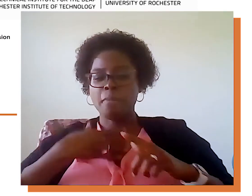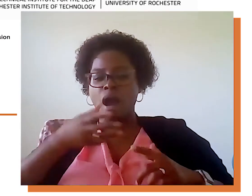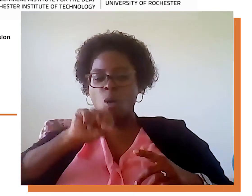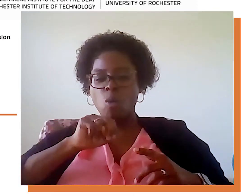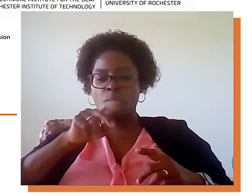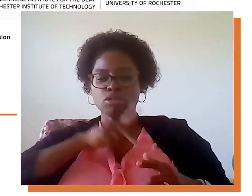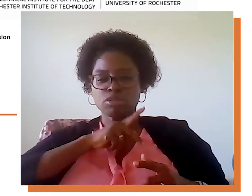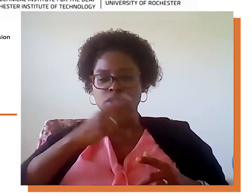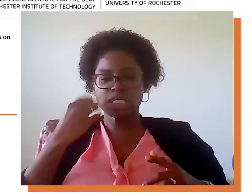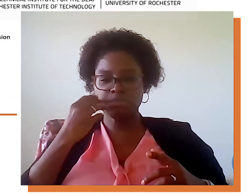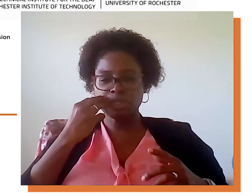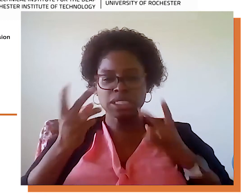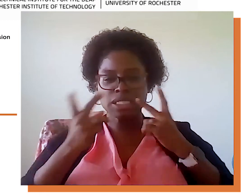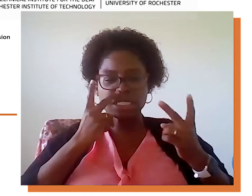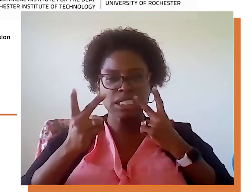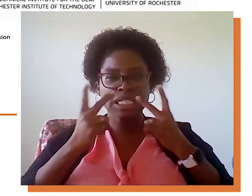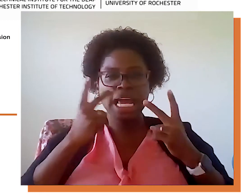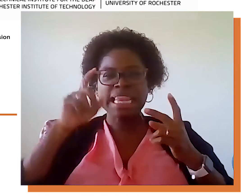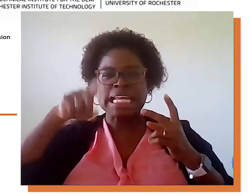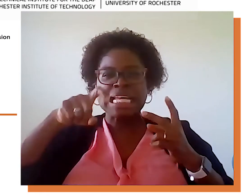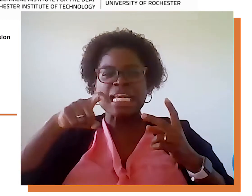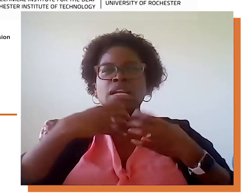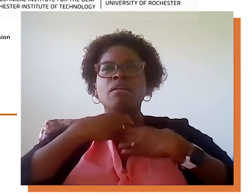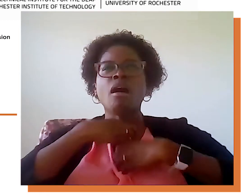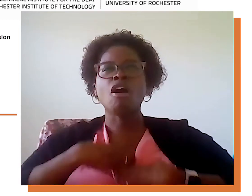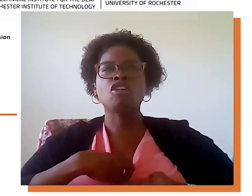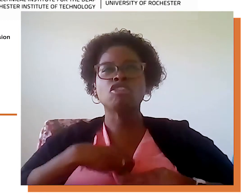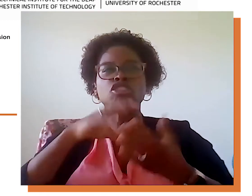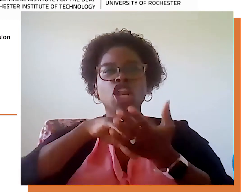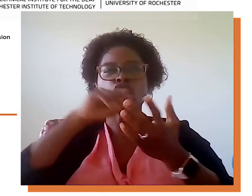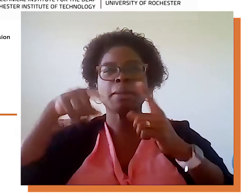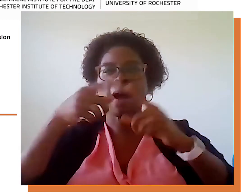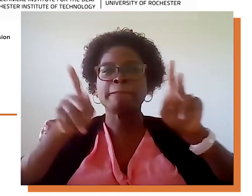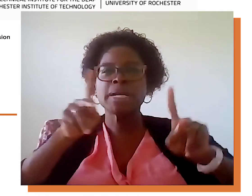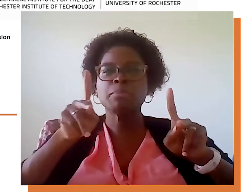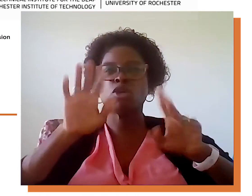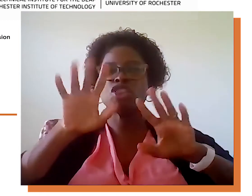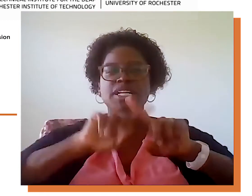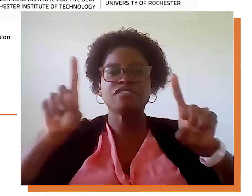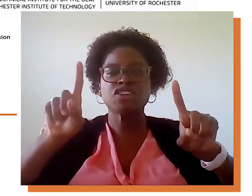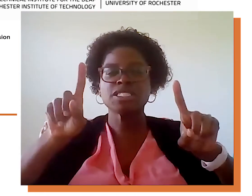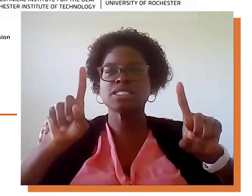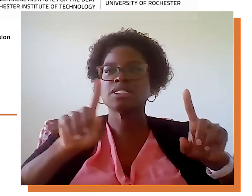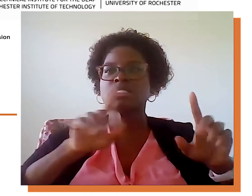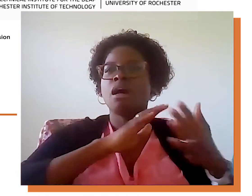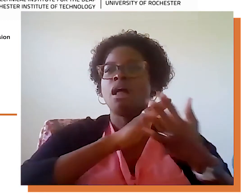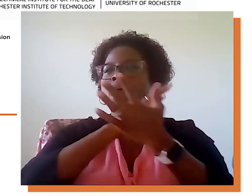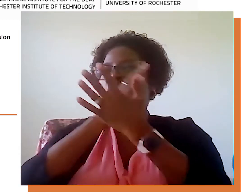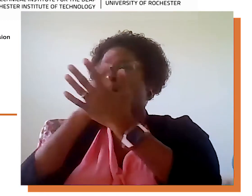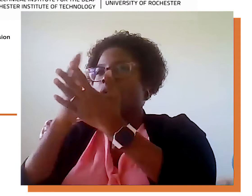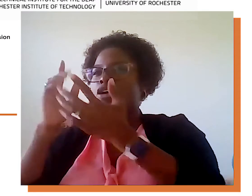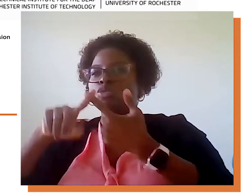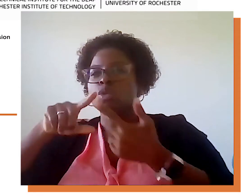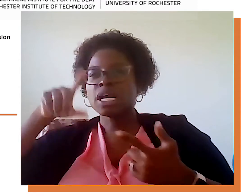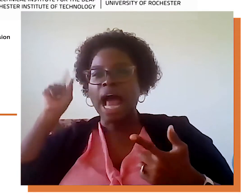in all of my personal experiences, I always had a deep desire and hunger to learn more about people.